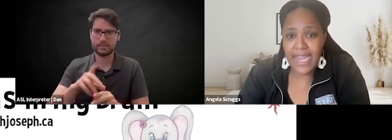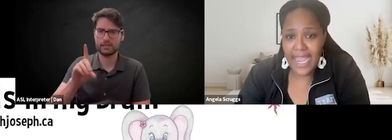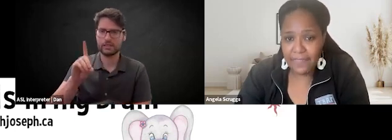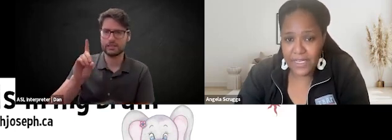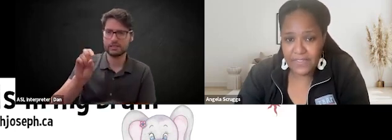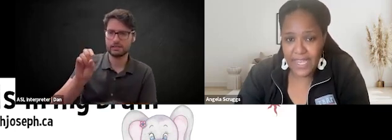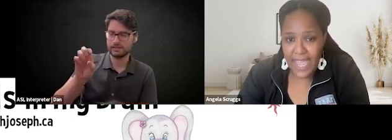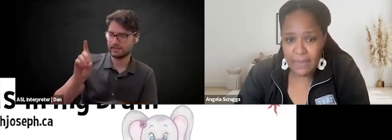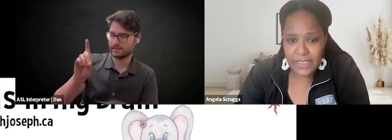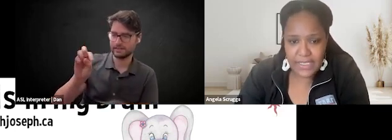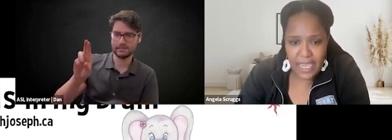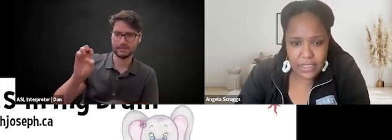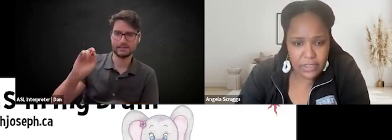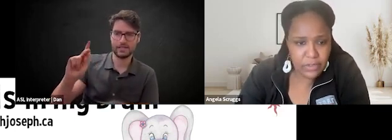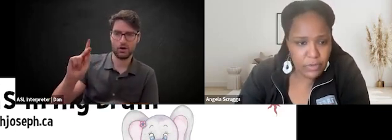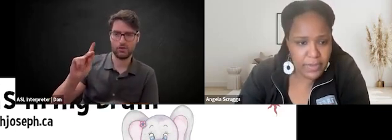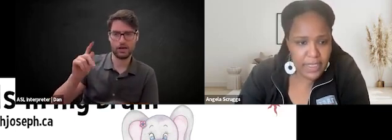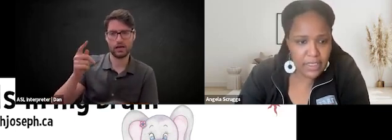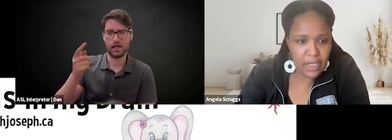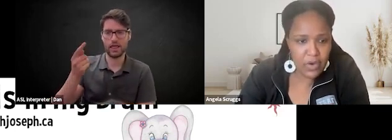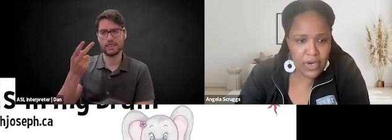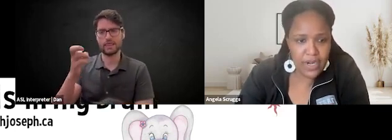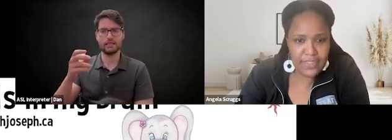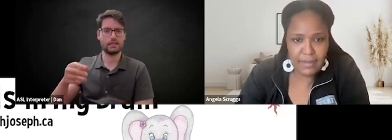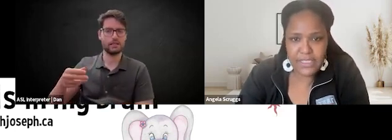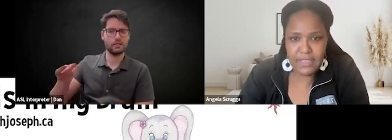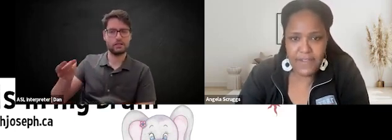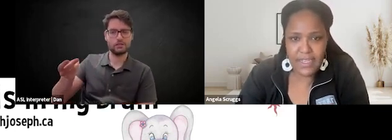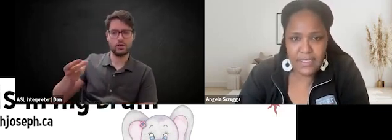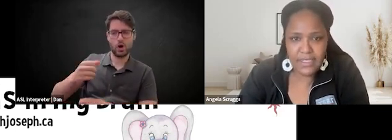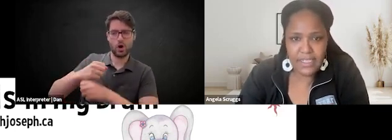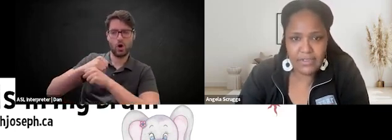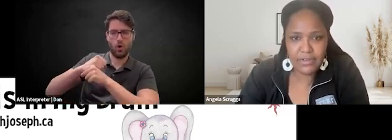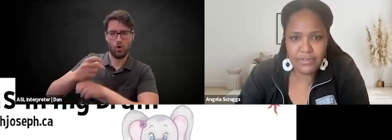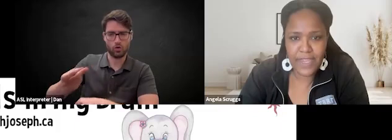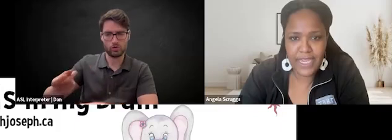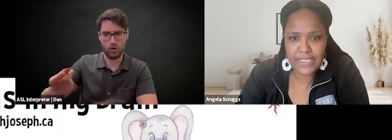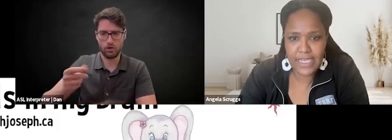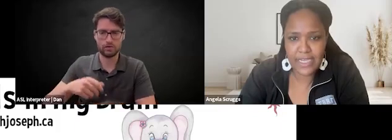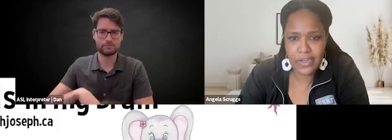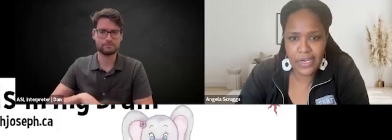And Anthony the Ape is down here a little bit lower. I think I'm gonna see if I can get a little fancy here